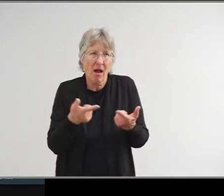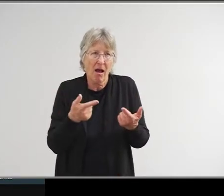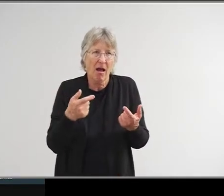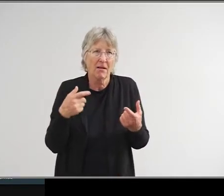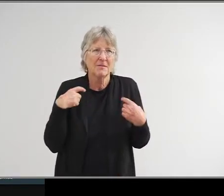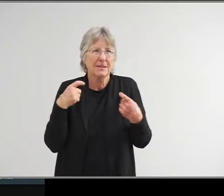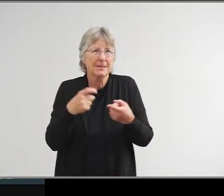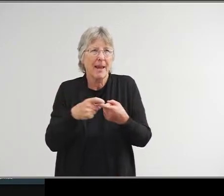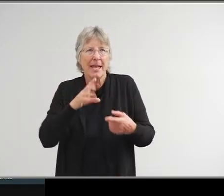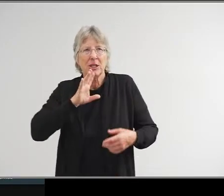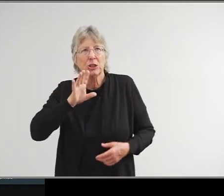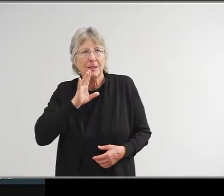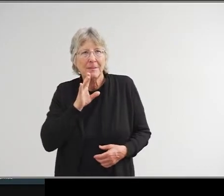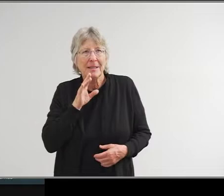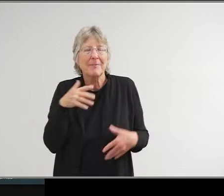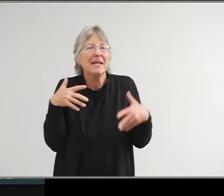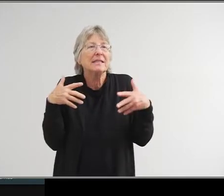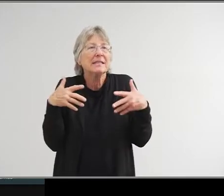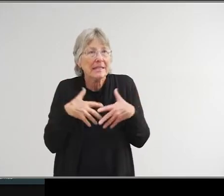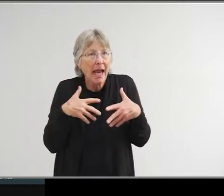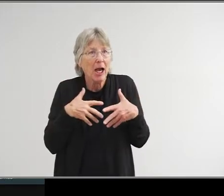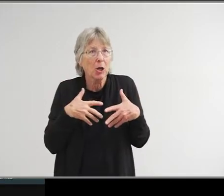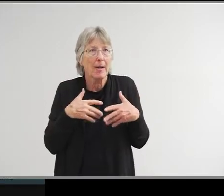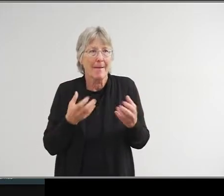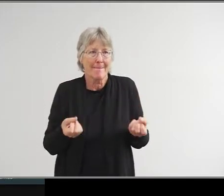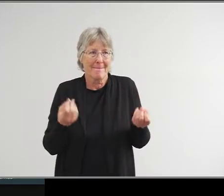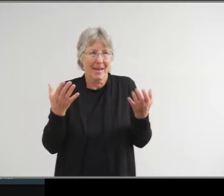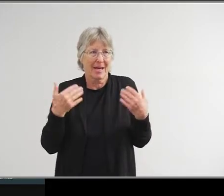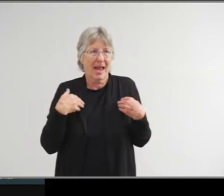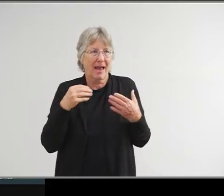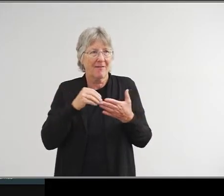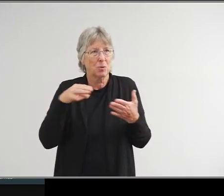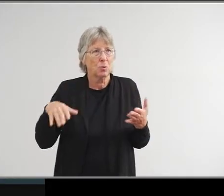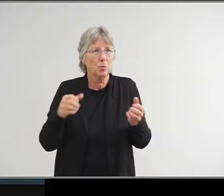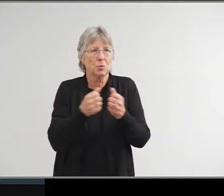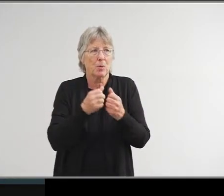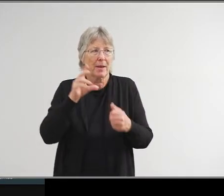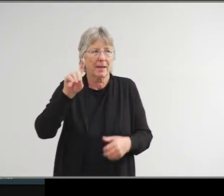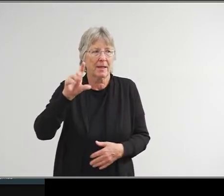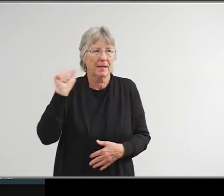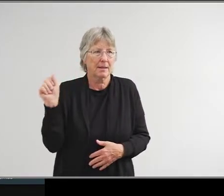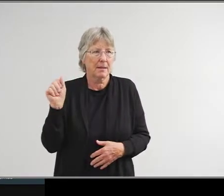members are scared, and many of them have students with disabilities, but they are worried